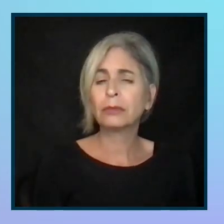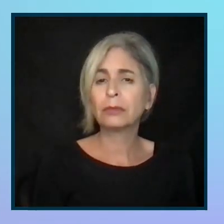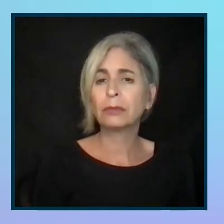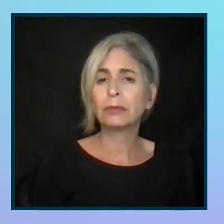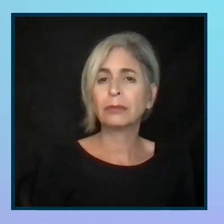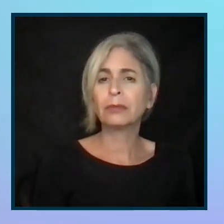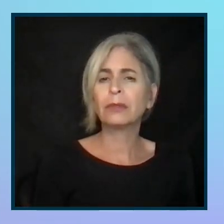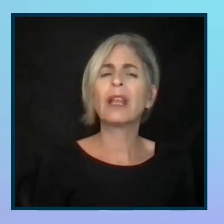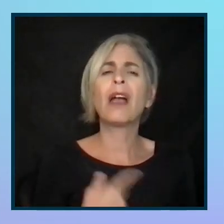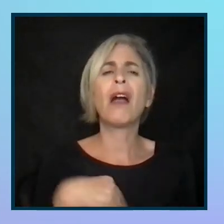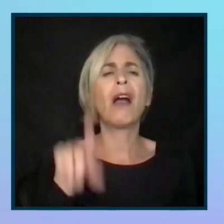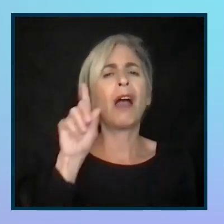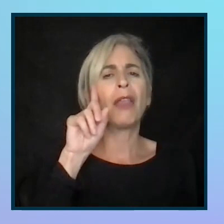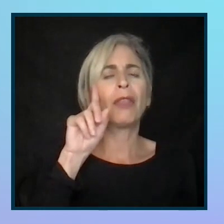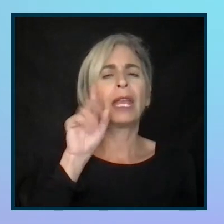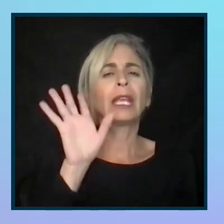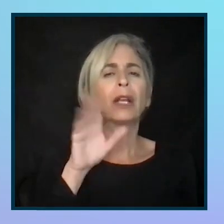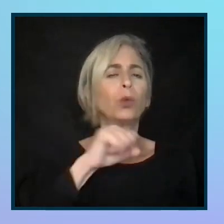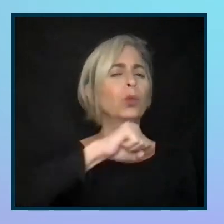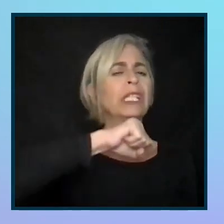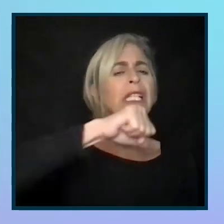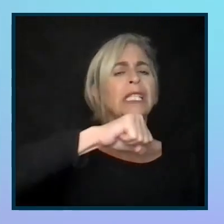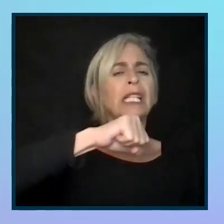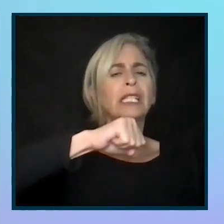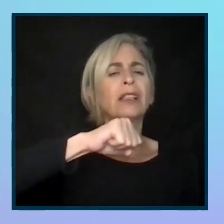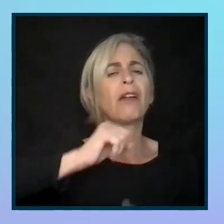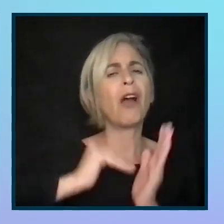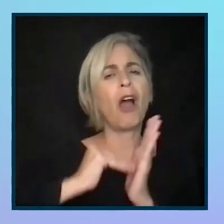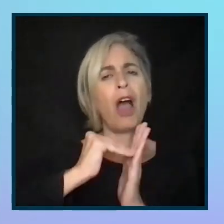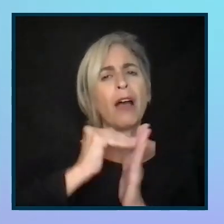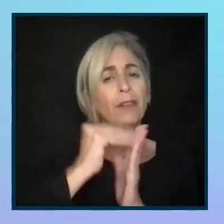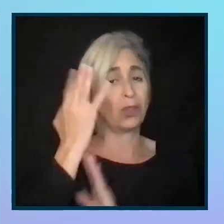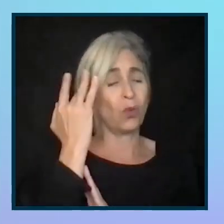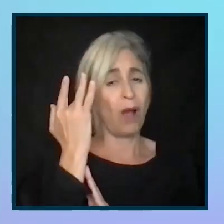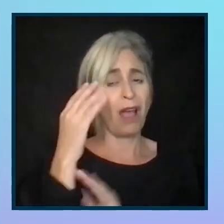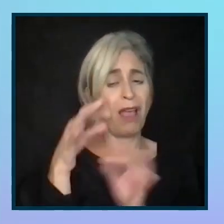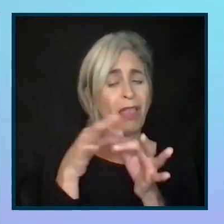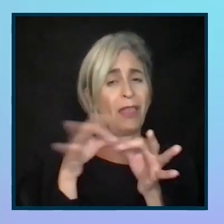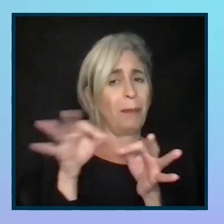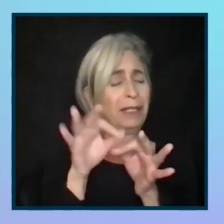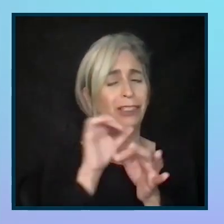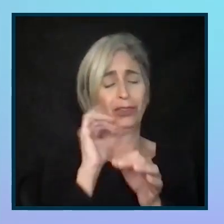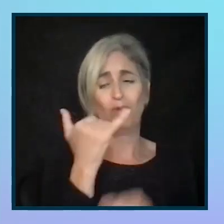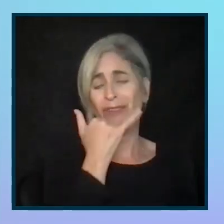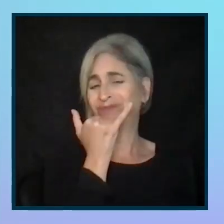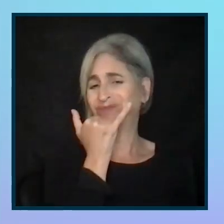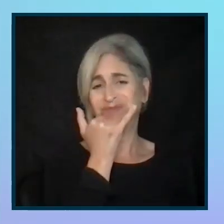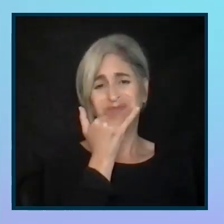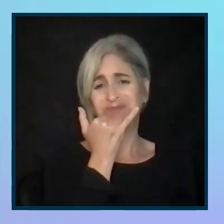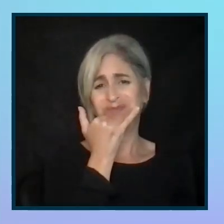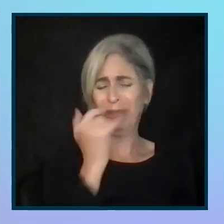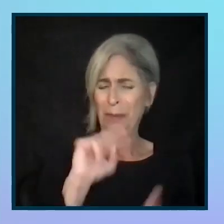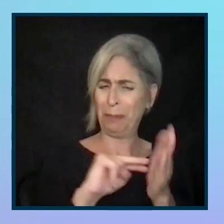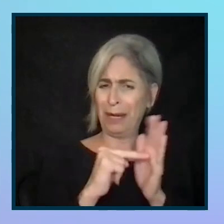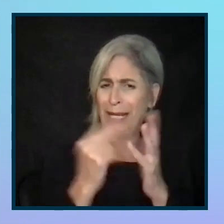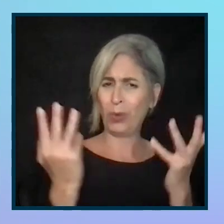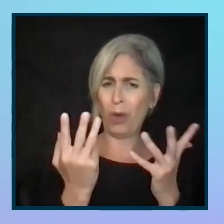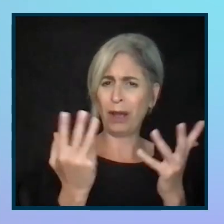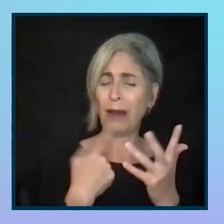I think resistance, a lot of times, is because the message is incorrect. And what I mean by that is when I worked at Yahoo,